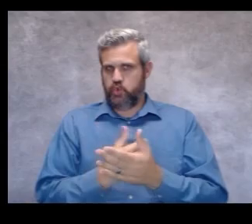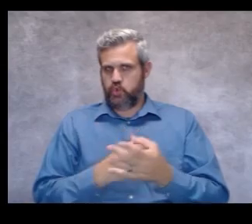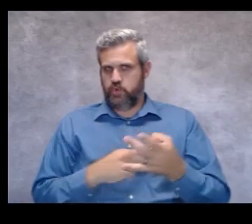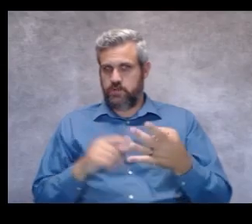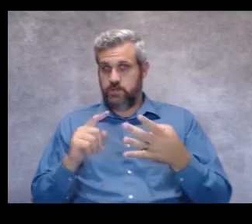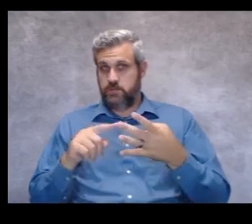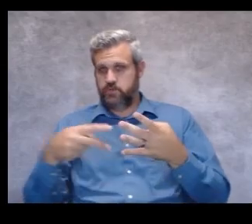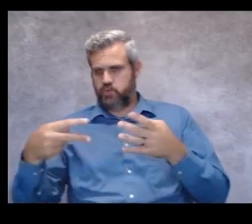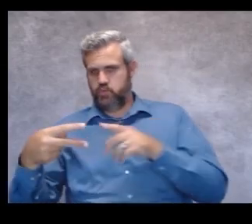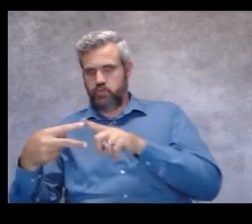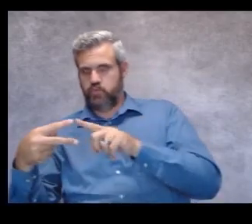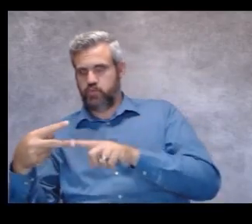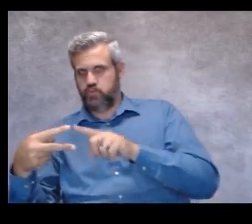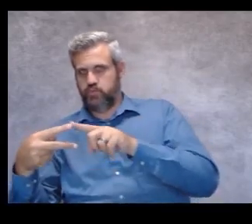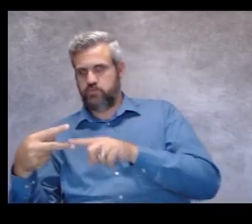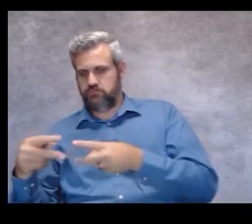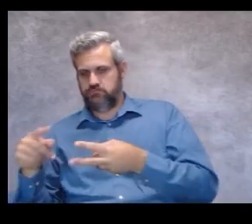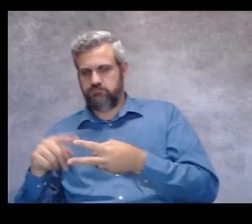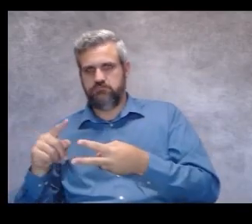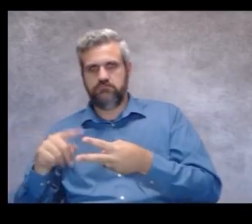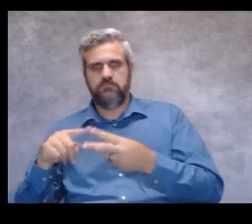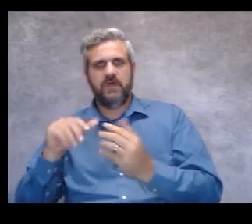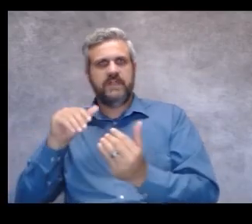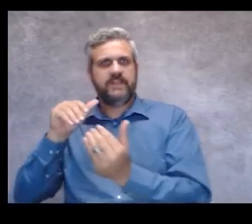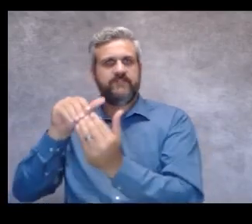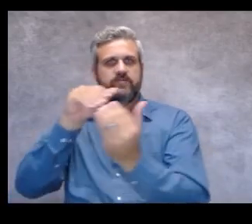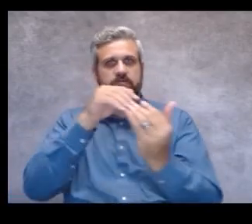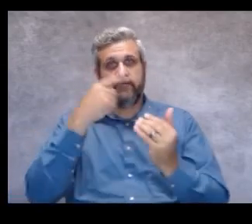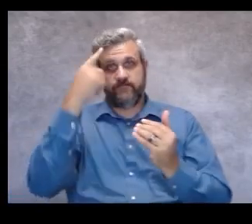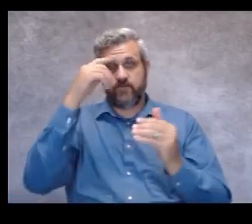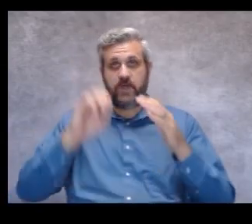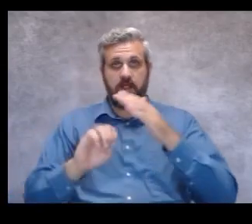the gifted resource page. There's differentiation for elementary school